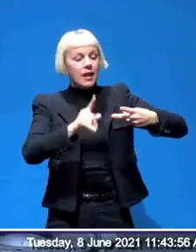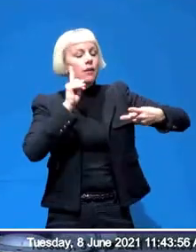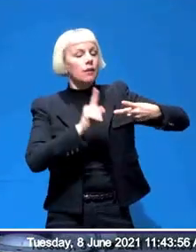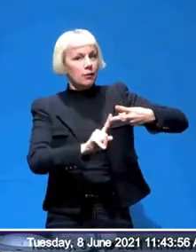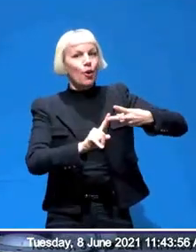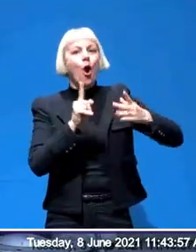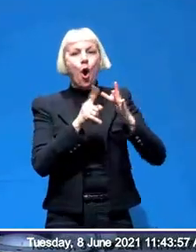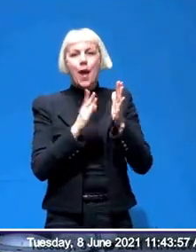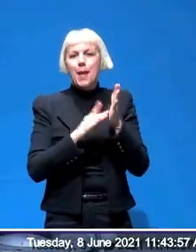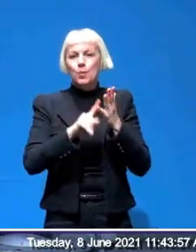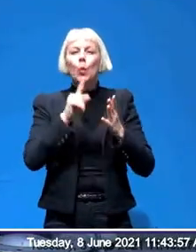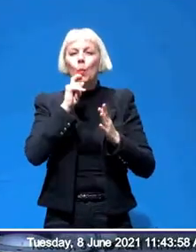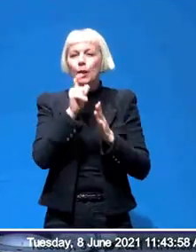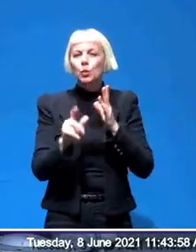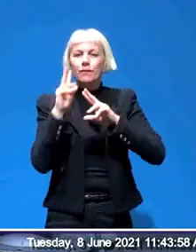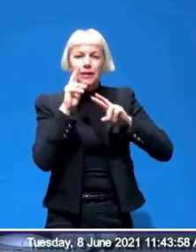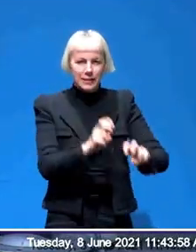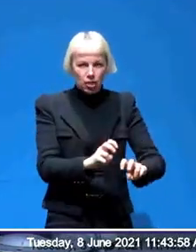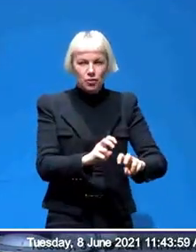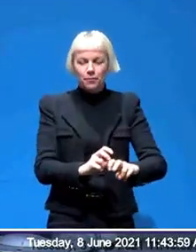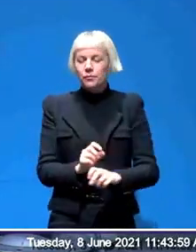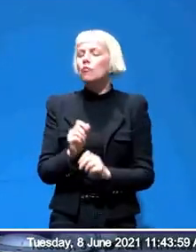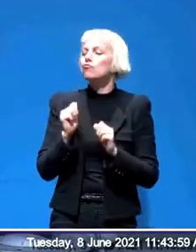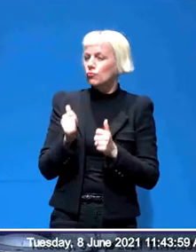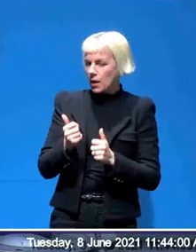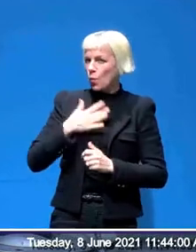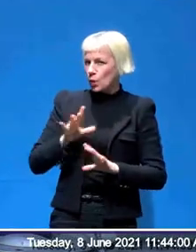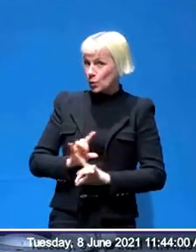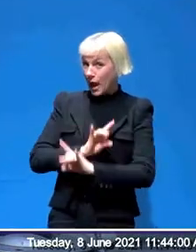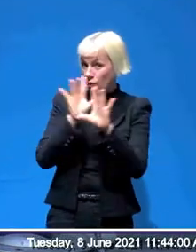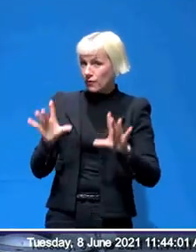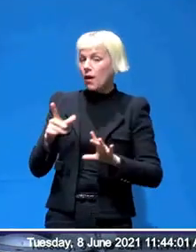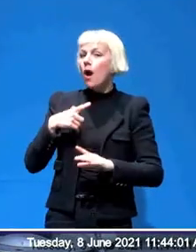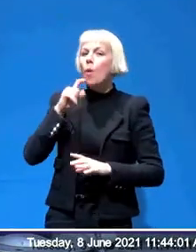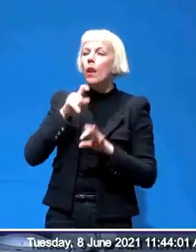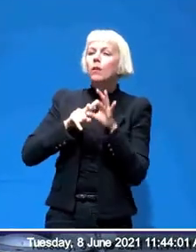Yes. She is giving evidence later this afternoon so I want to ask her about that as well.